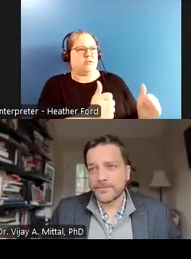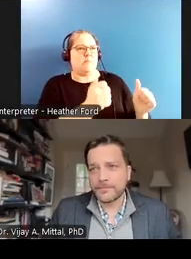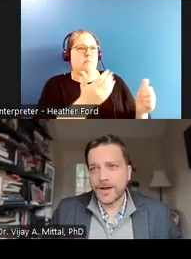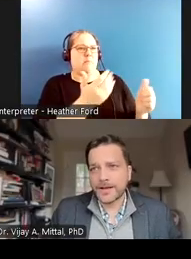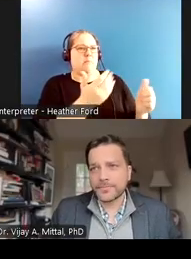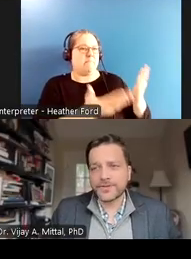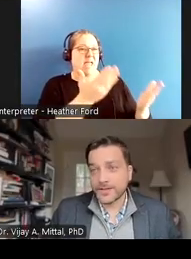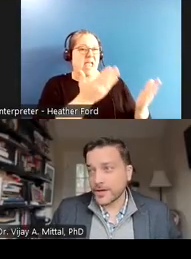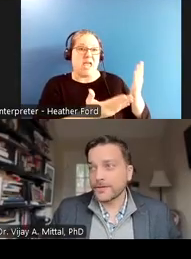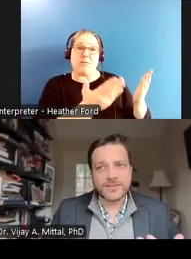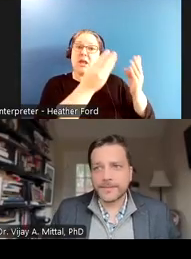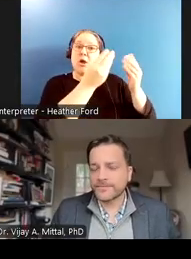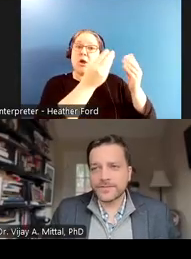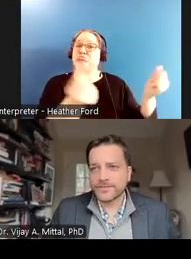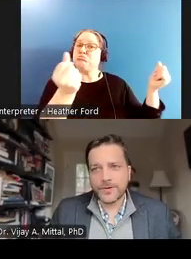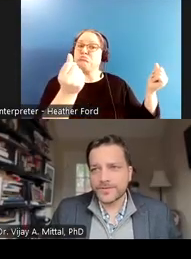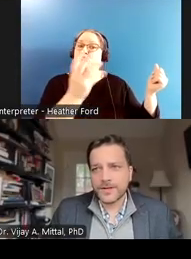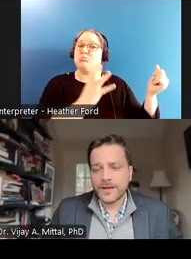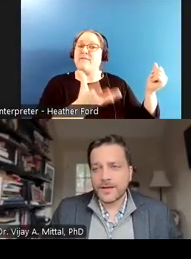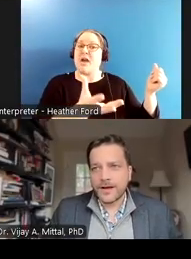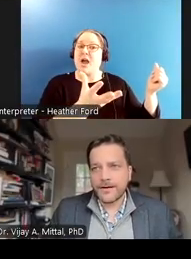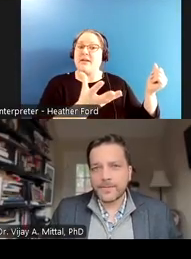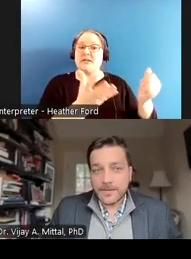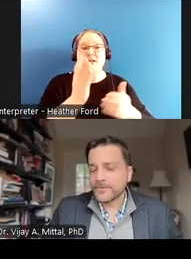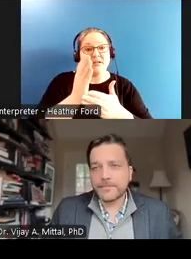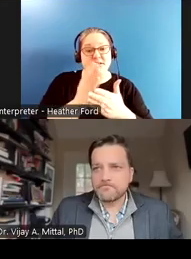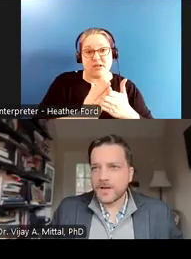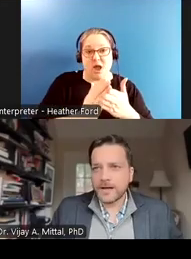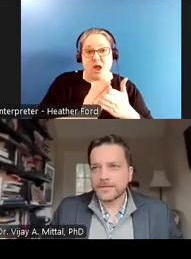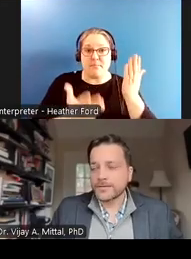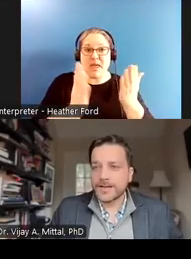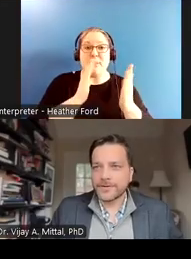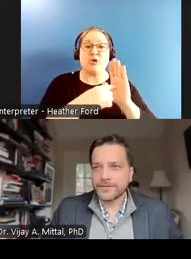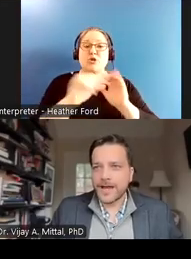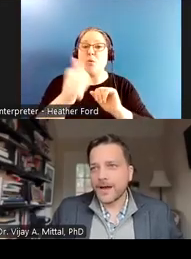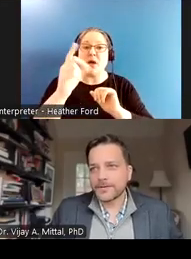of them might pre-stage other types of disorders. Um but some of them uh you know definitely happen